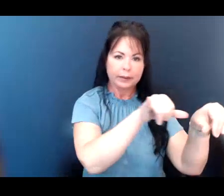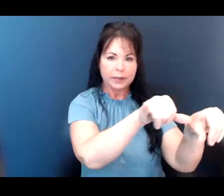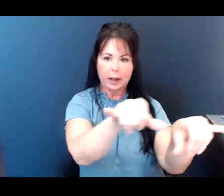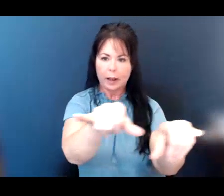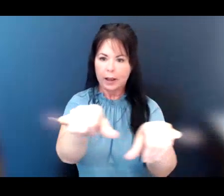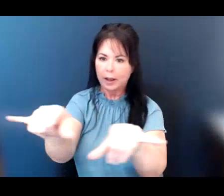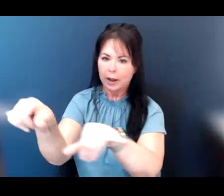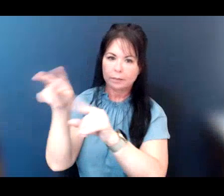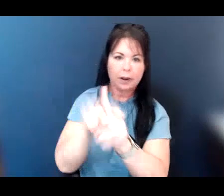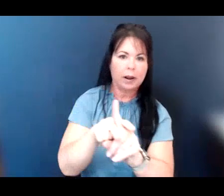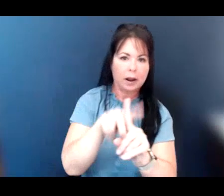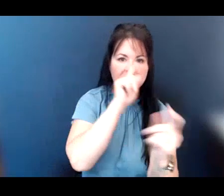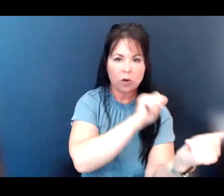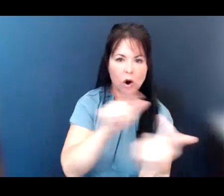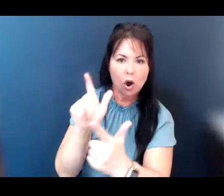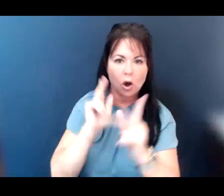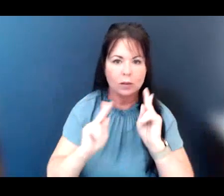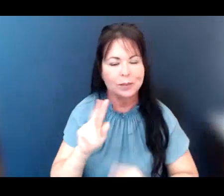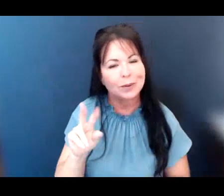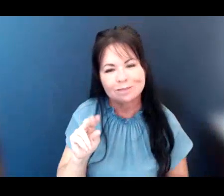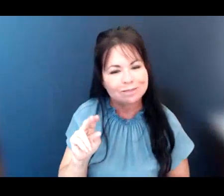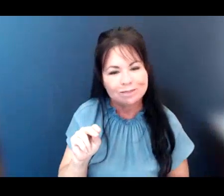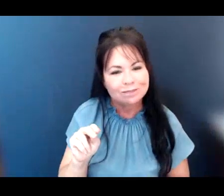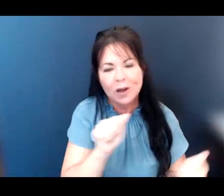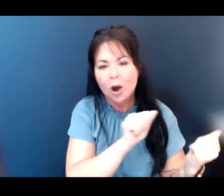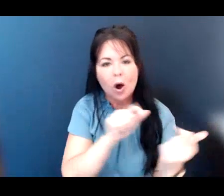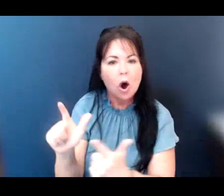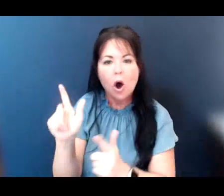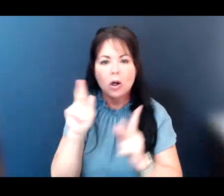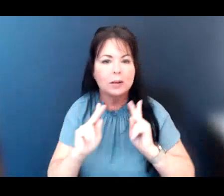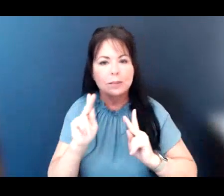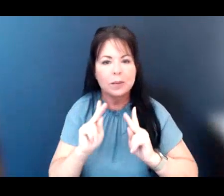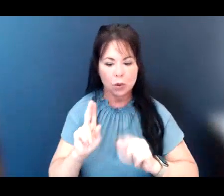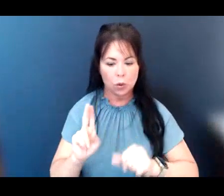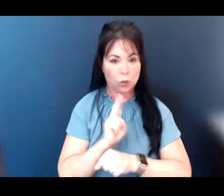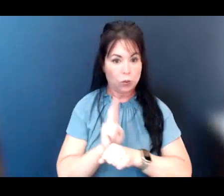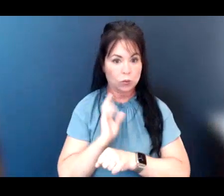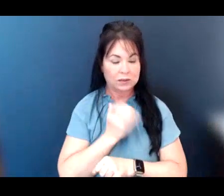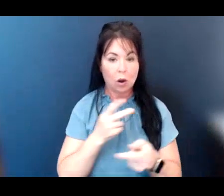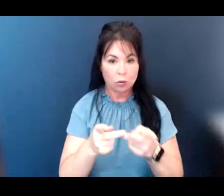Everyone experiences our site differently. And that's going to be the same for how they